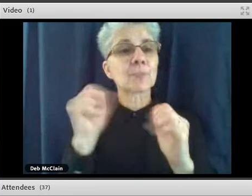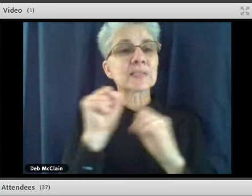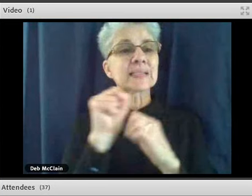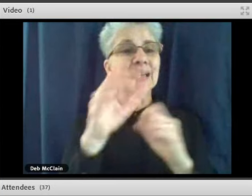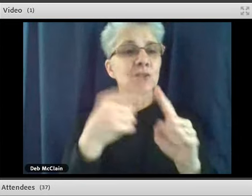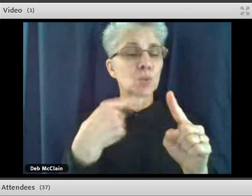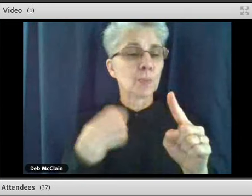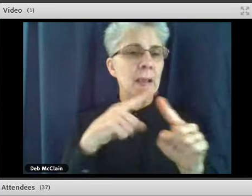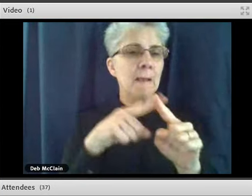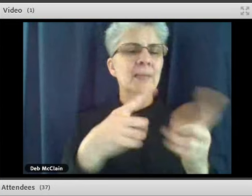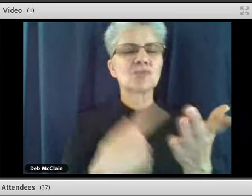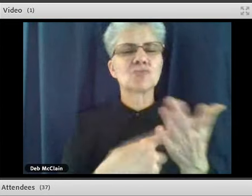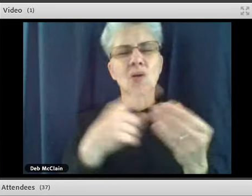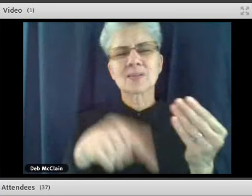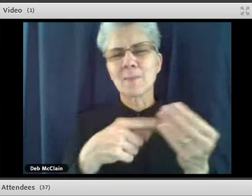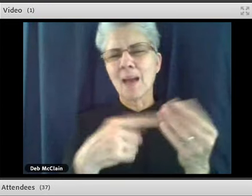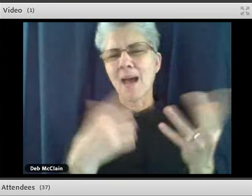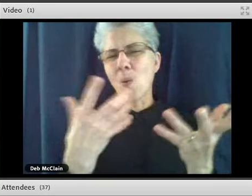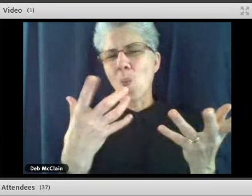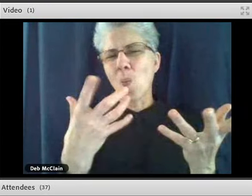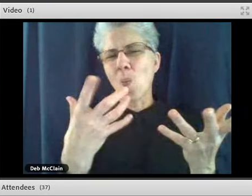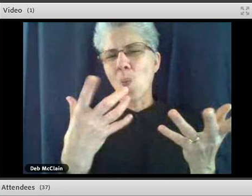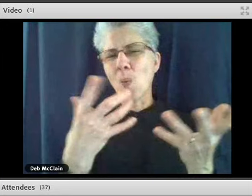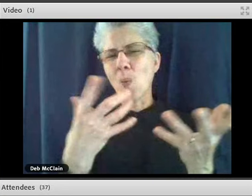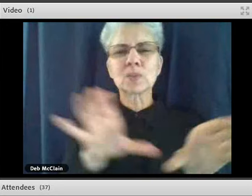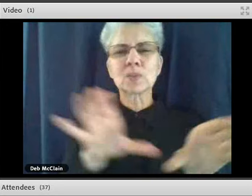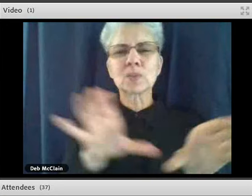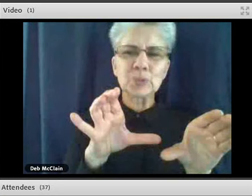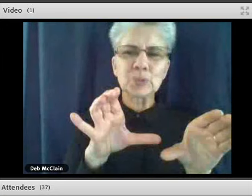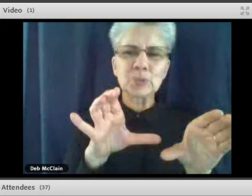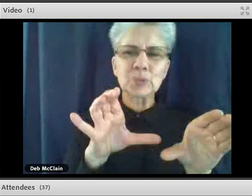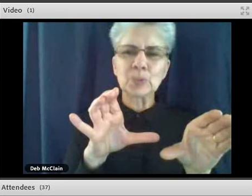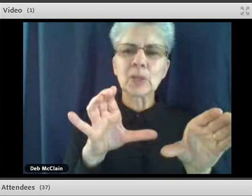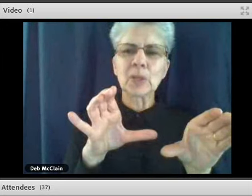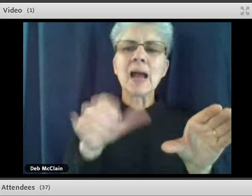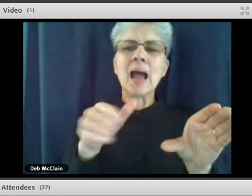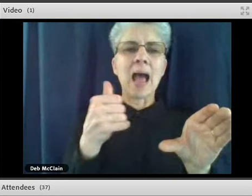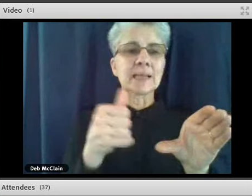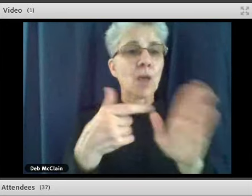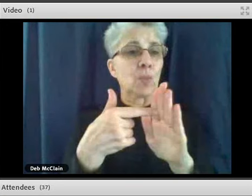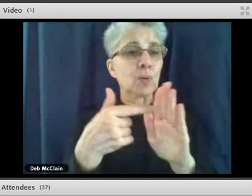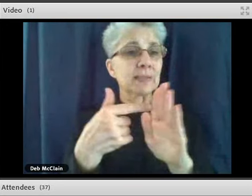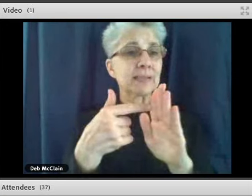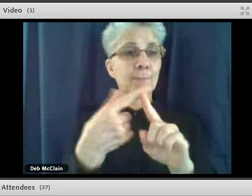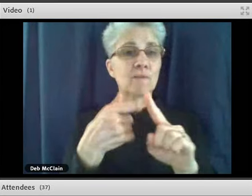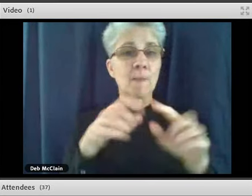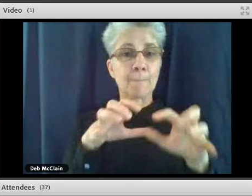If you have a public library example, please send it to me. But it just talks about what you're going to do.